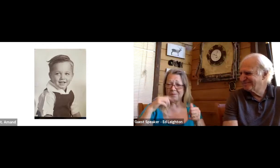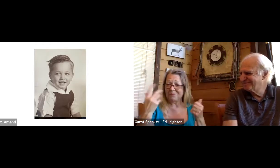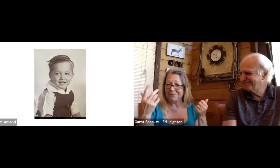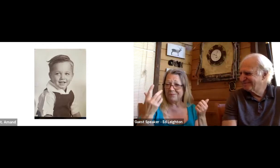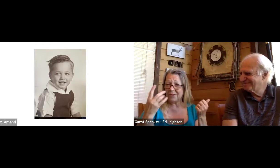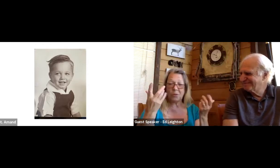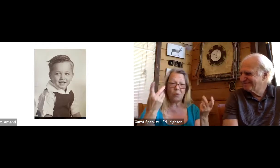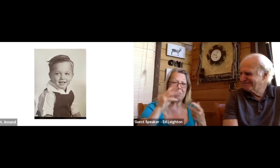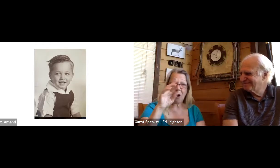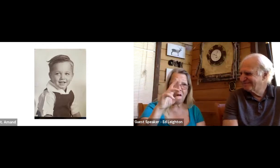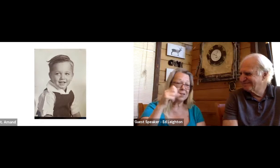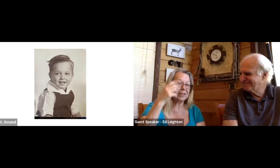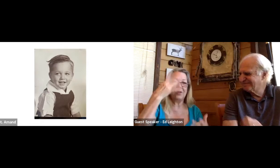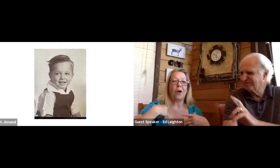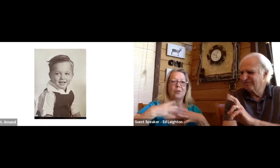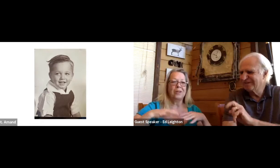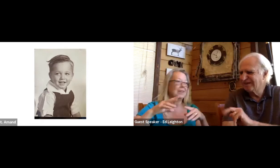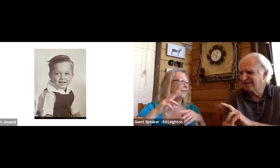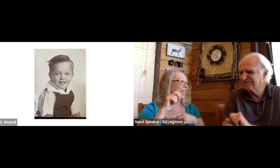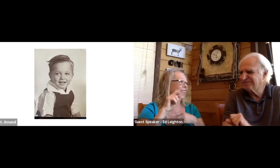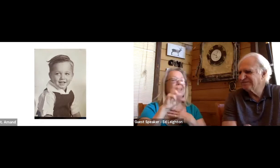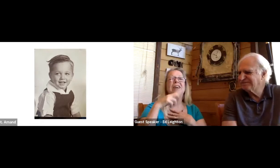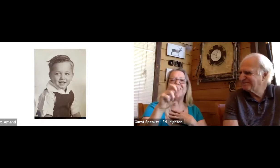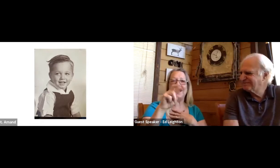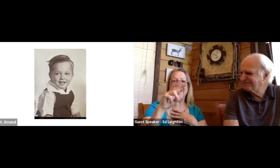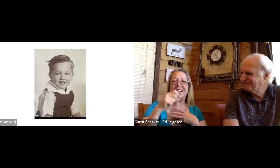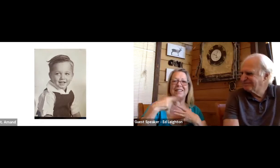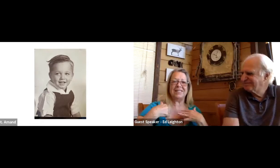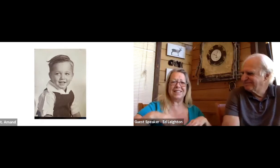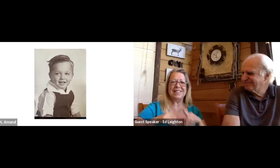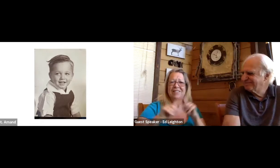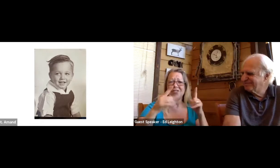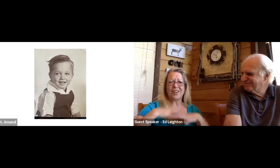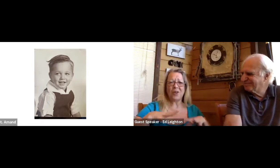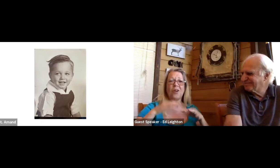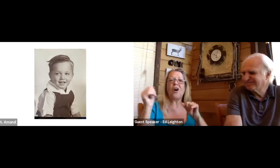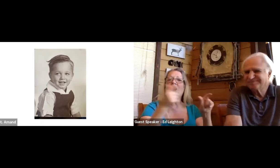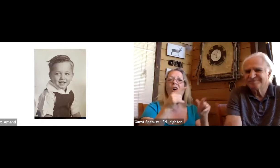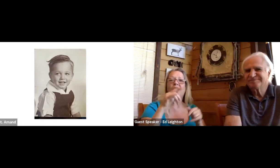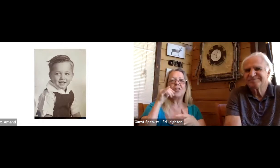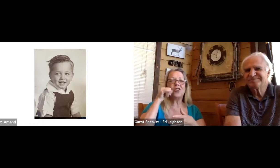so it really looked like we were on the moon, looking back at Earth. I don't know. I think I dressed like I was from Venus or something.